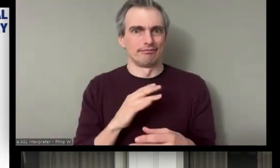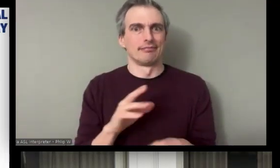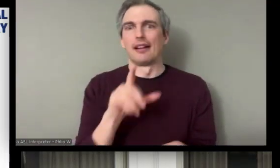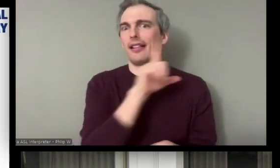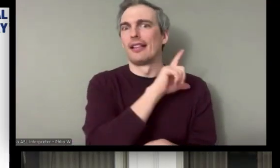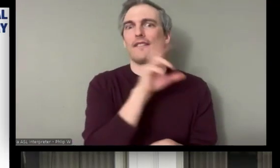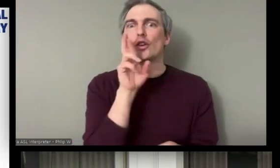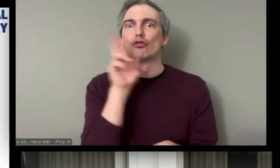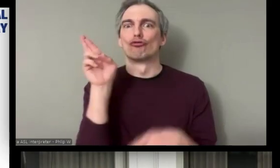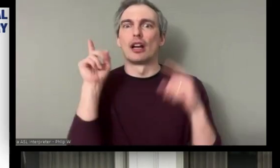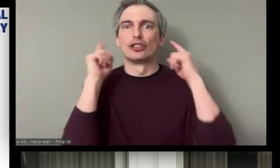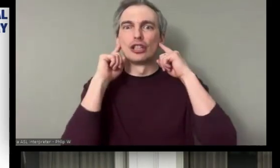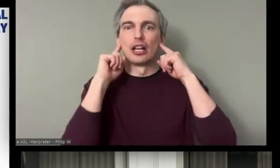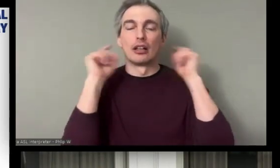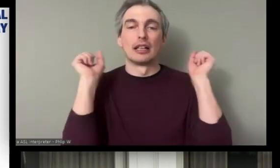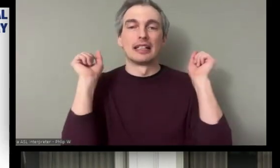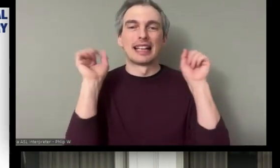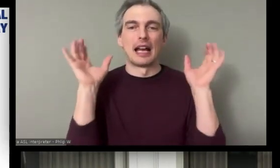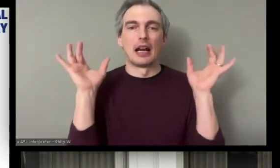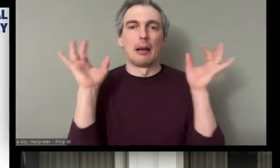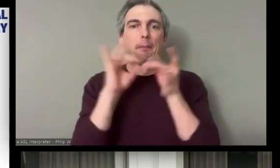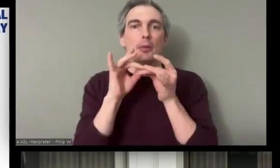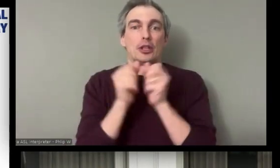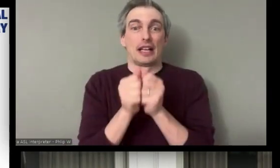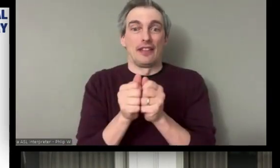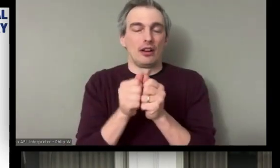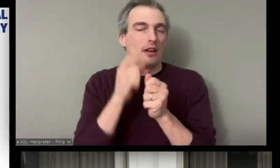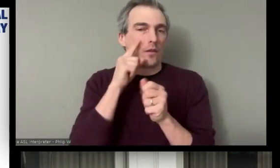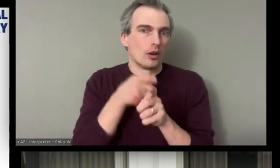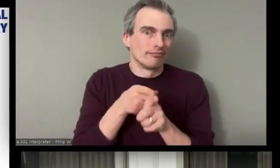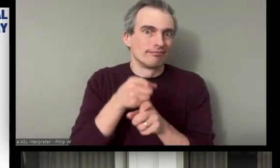mono audio, or you can balance between the left and right.